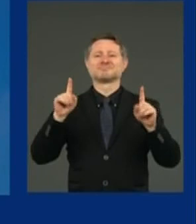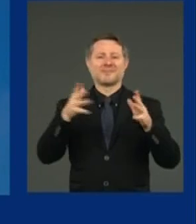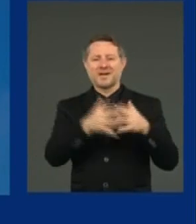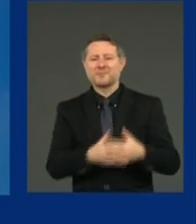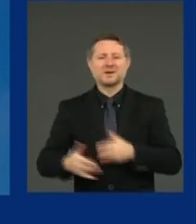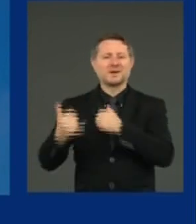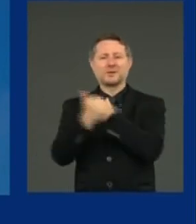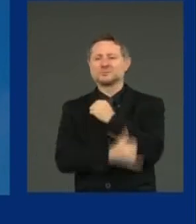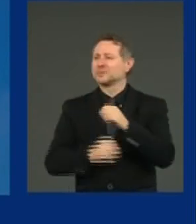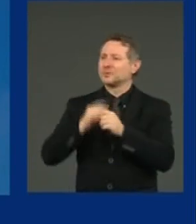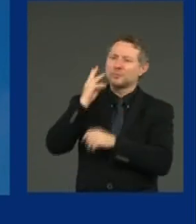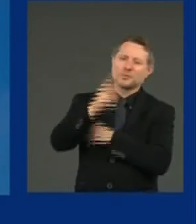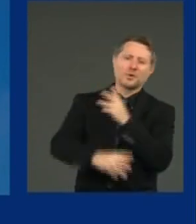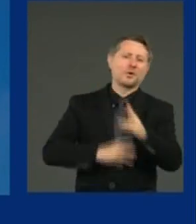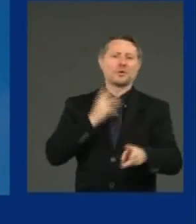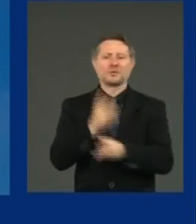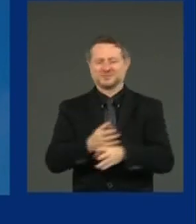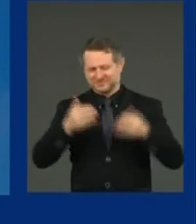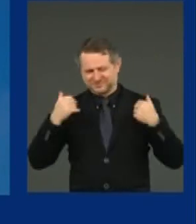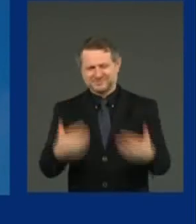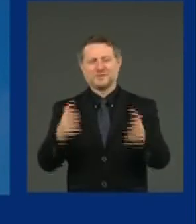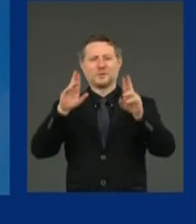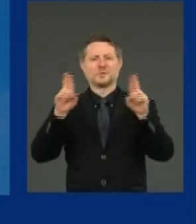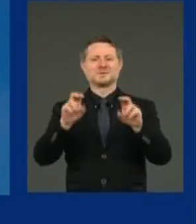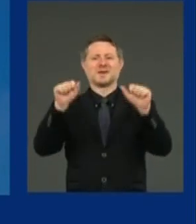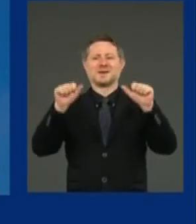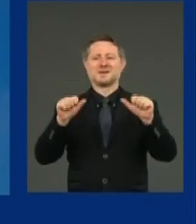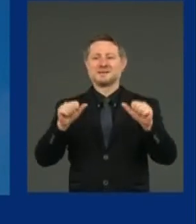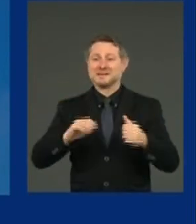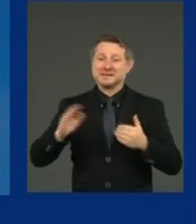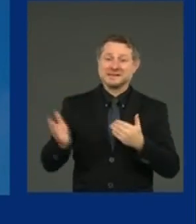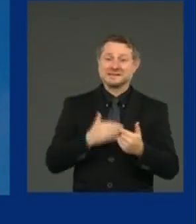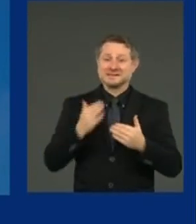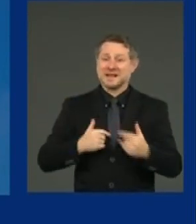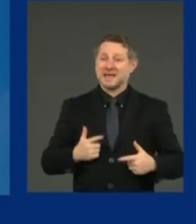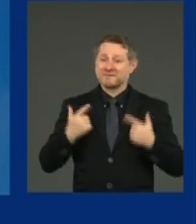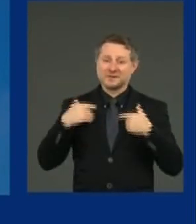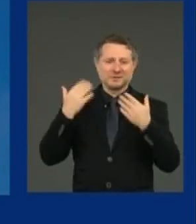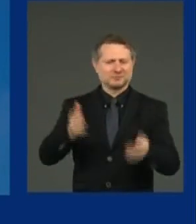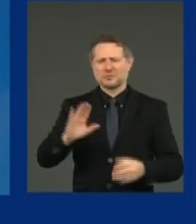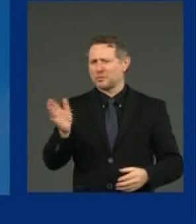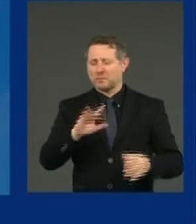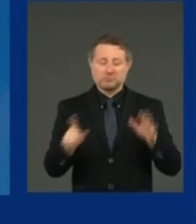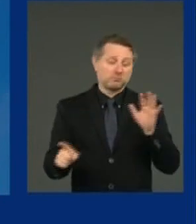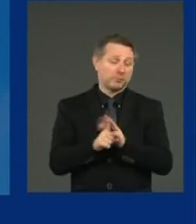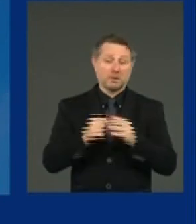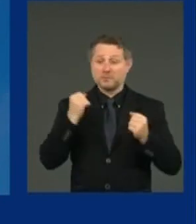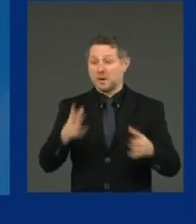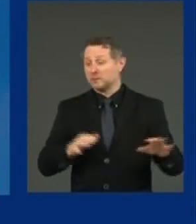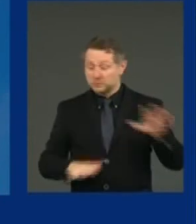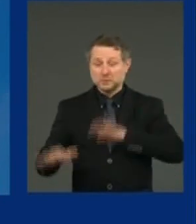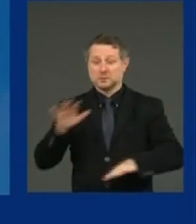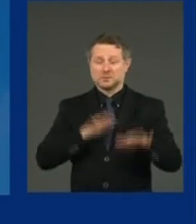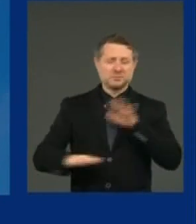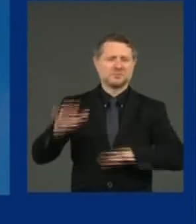THAT'S WHAT MADE THIS COUNTRY THE BEST COUNTRY ON THE GLOBE. NOT THAT WE DIDN'T GET KNOCKED DOWN.